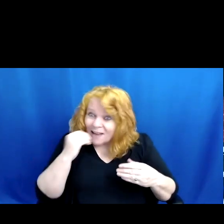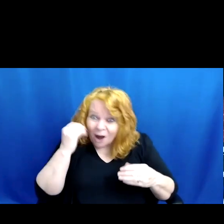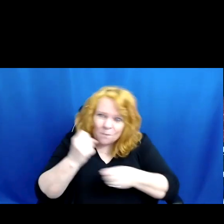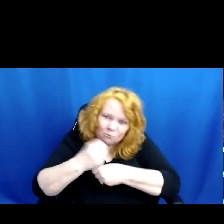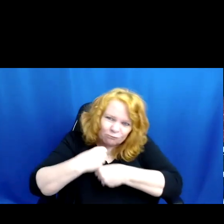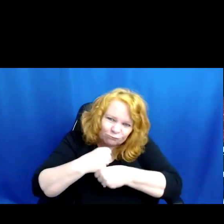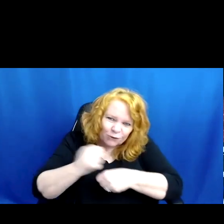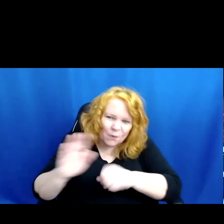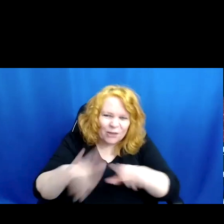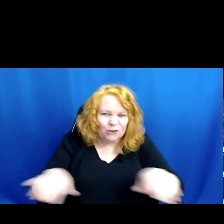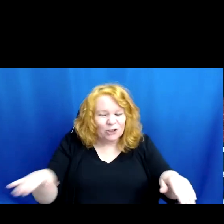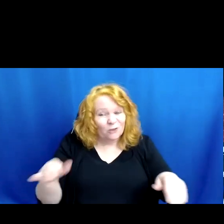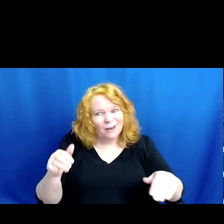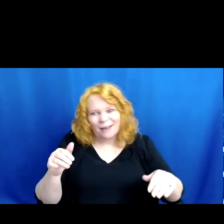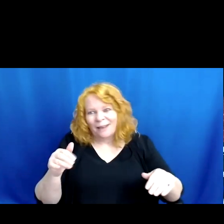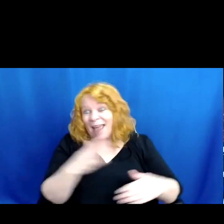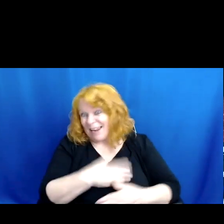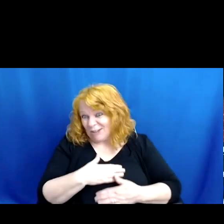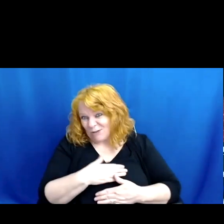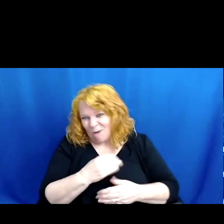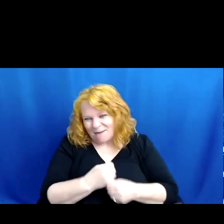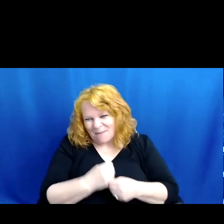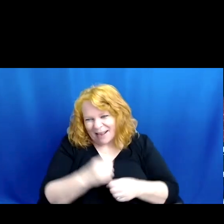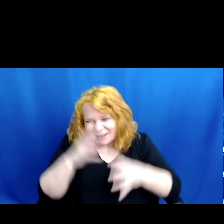your children and enjoy making the crafts.